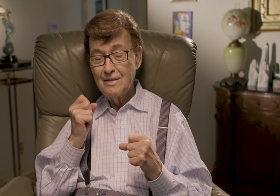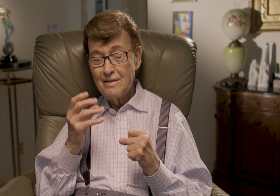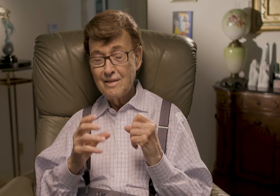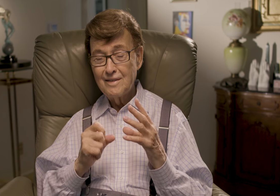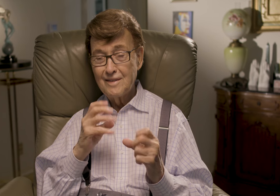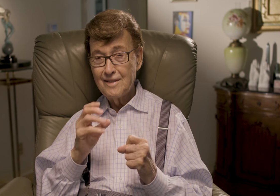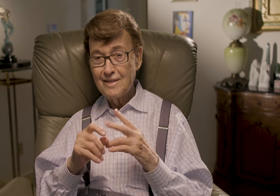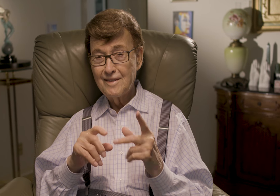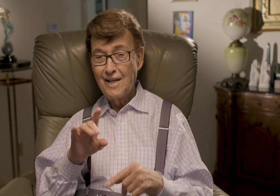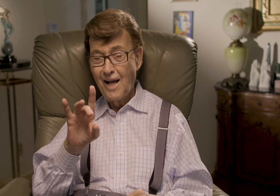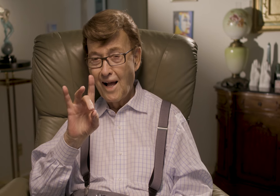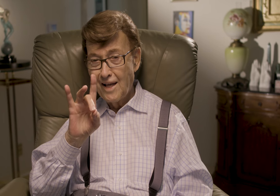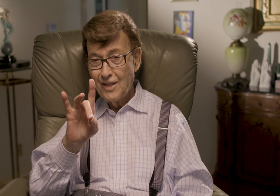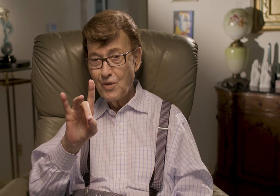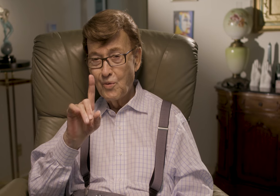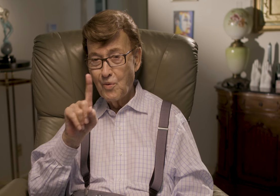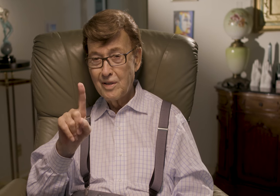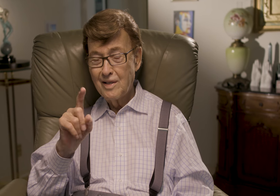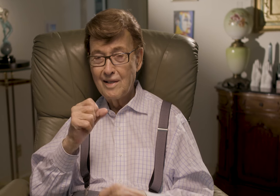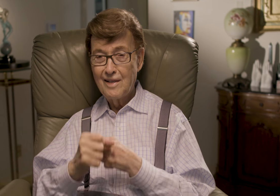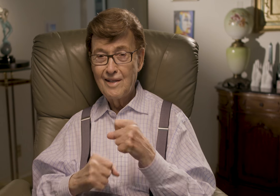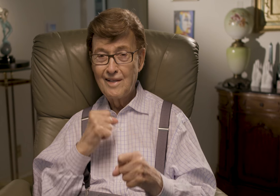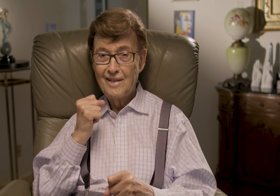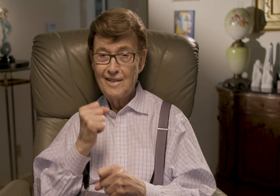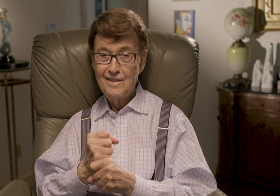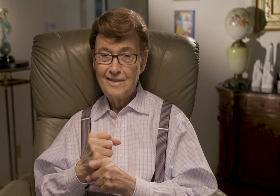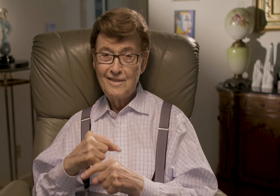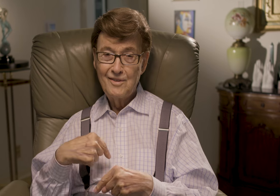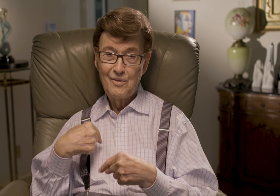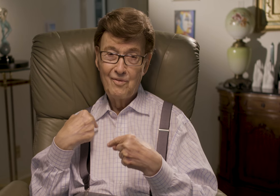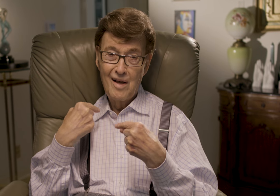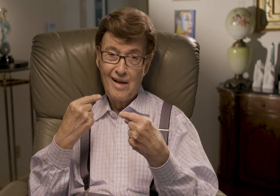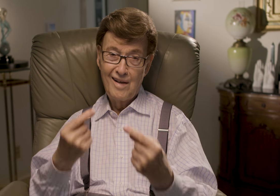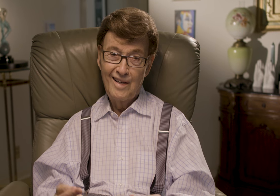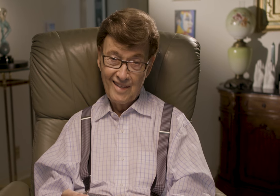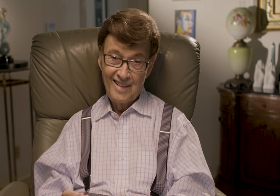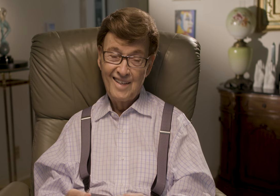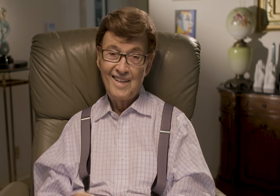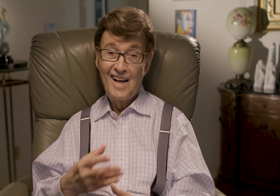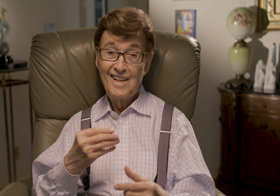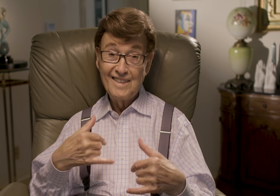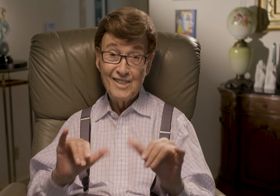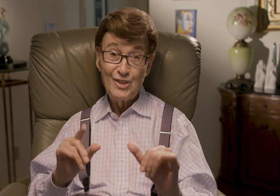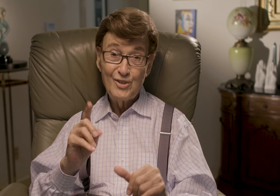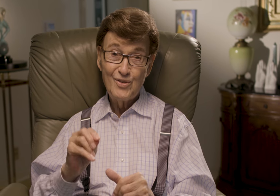signing and acting for 81 years. All these years, and I still do.